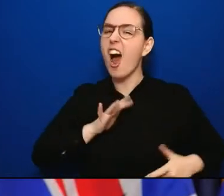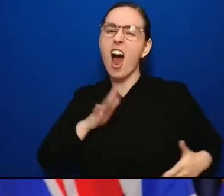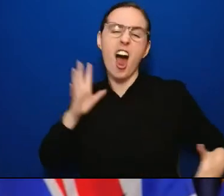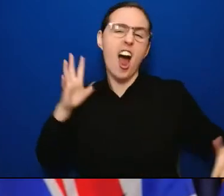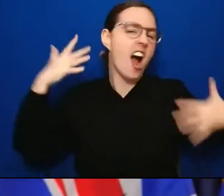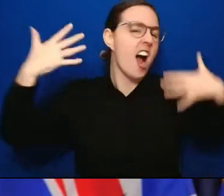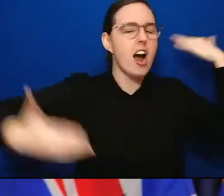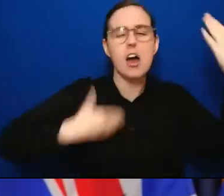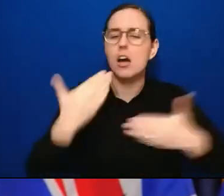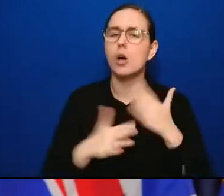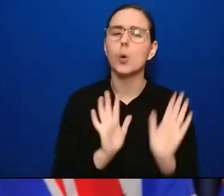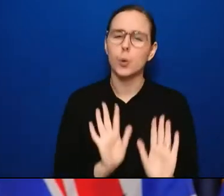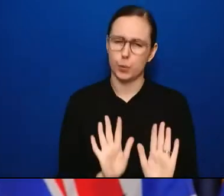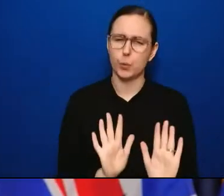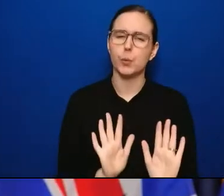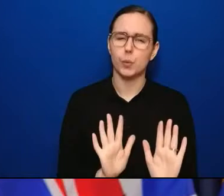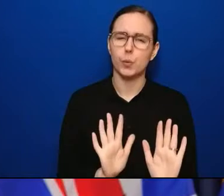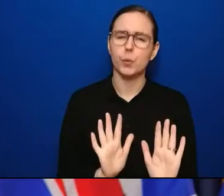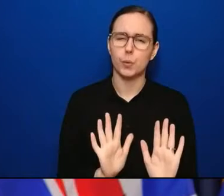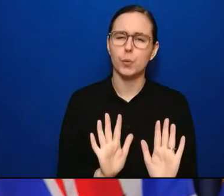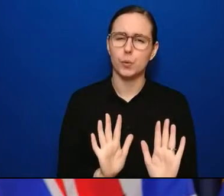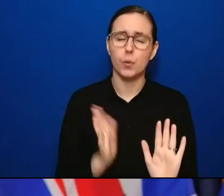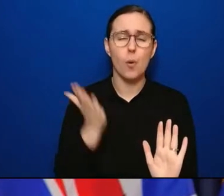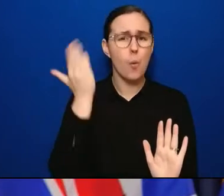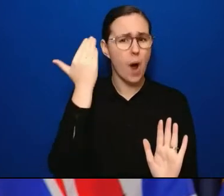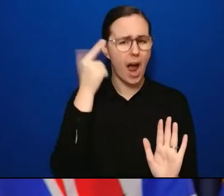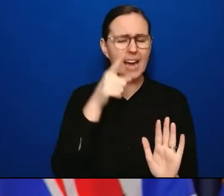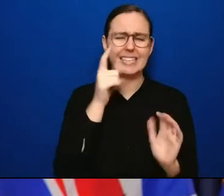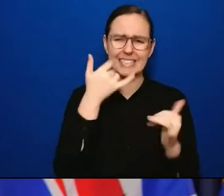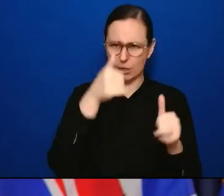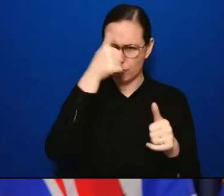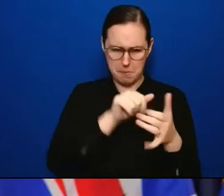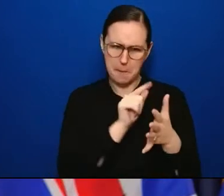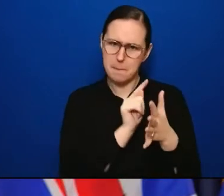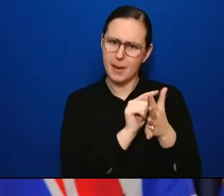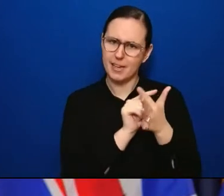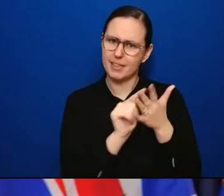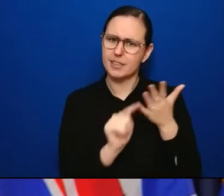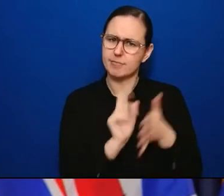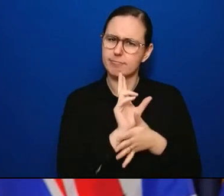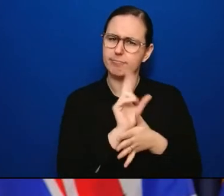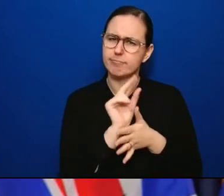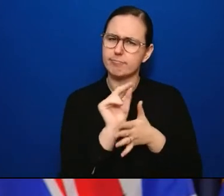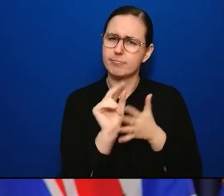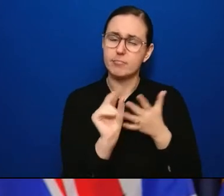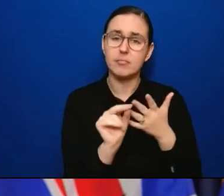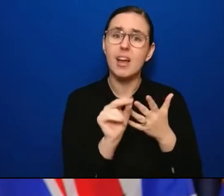we're ready for the change the demands it places on it. And the attention it requires of us.